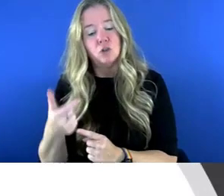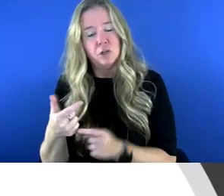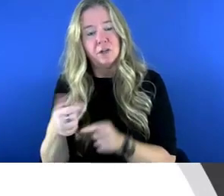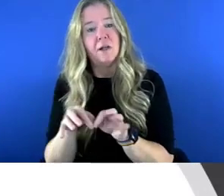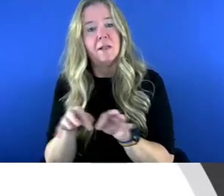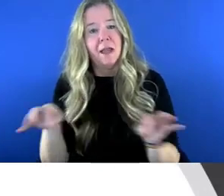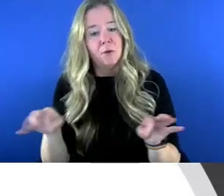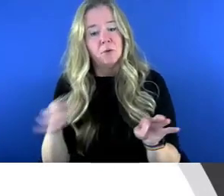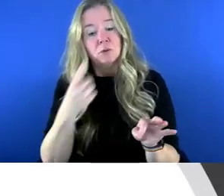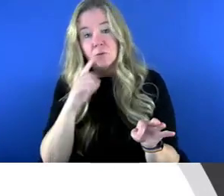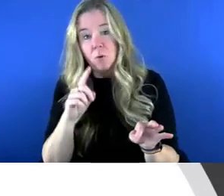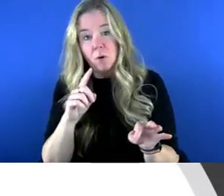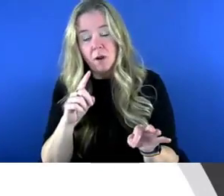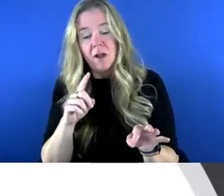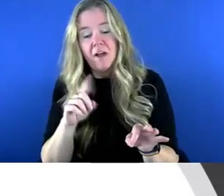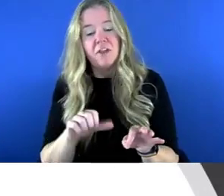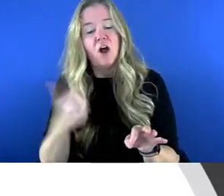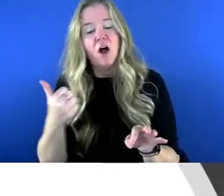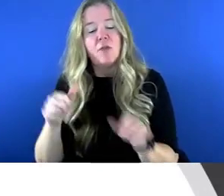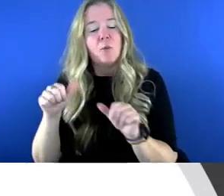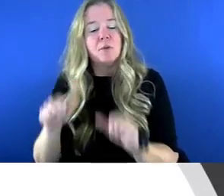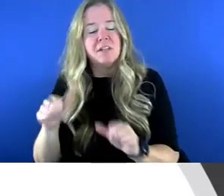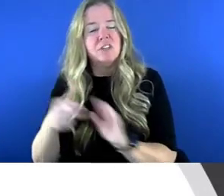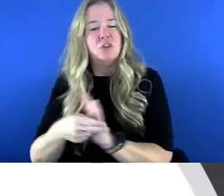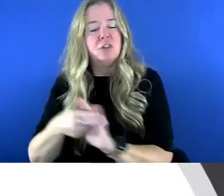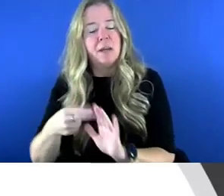for the other potential labels such as deaf